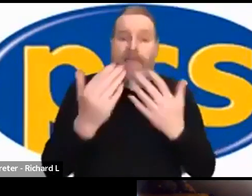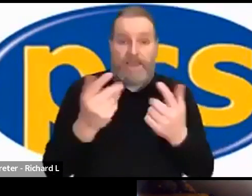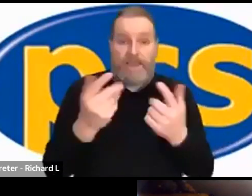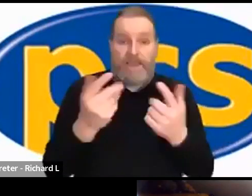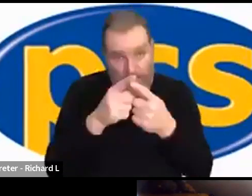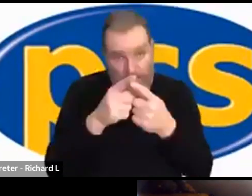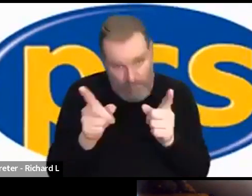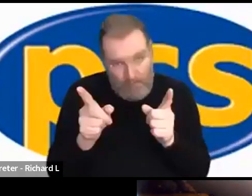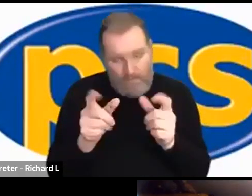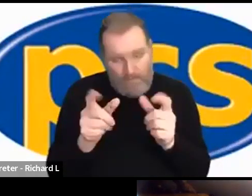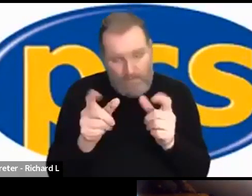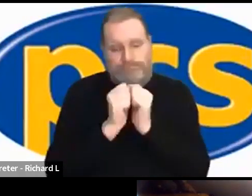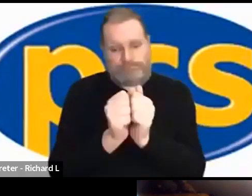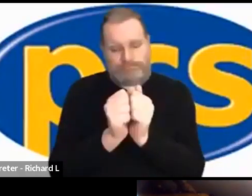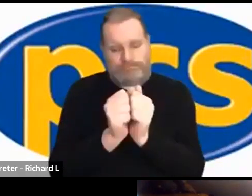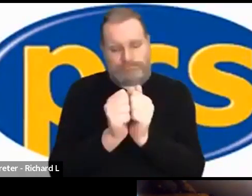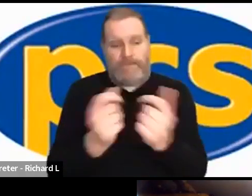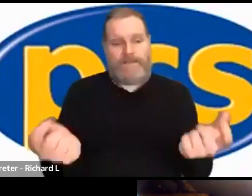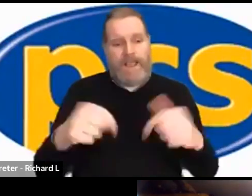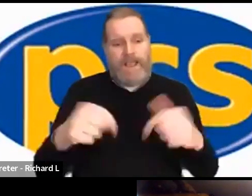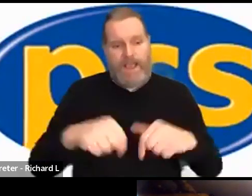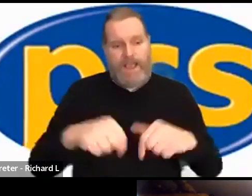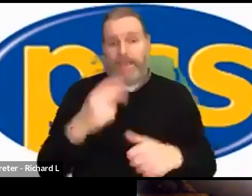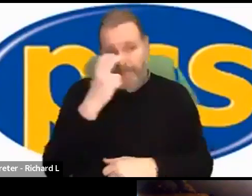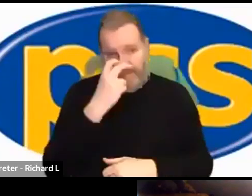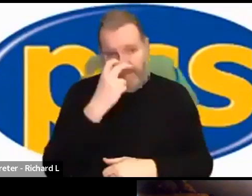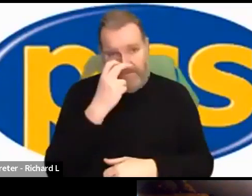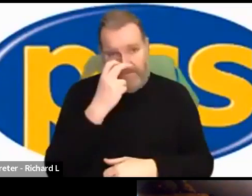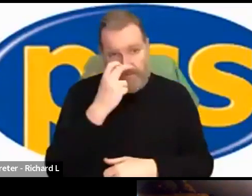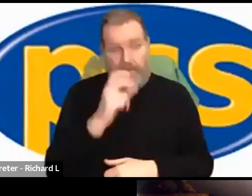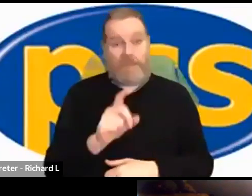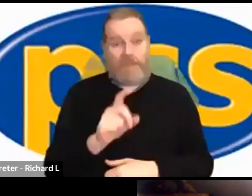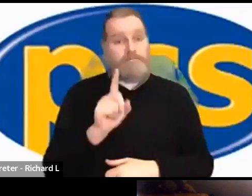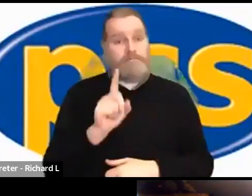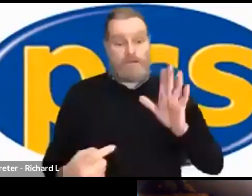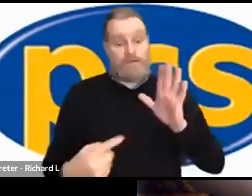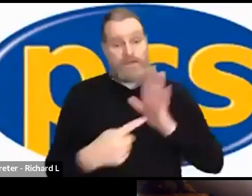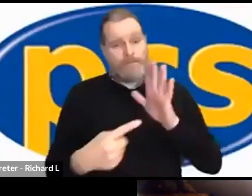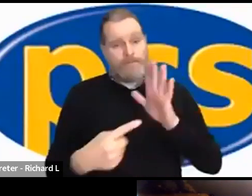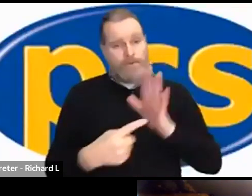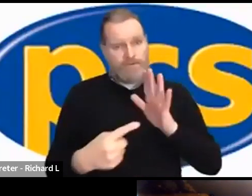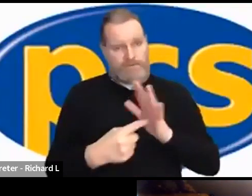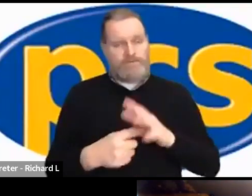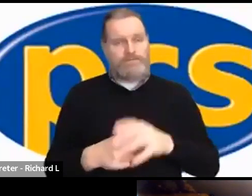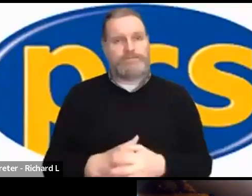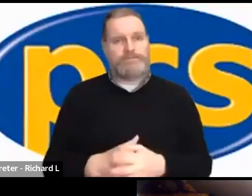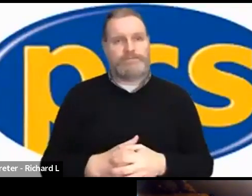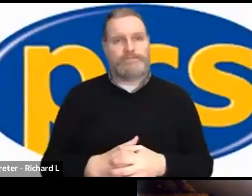turning up up. But most of all, I just But most of all, I just wanna just most of all, I just wanna just finished really with where we started started.